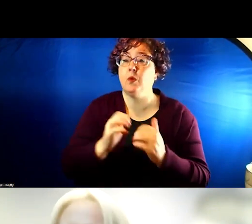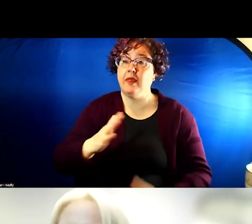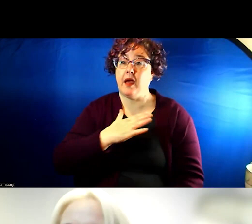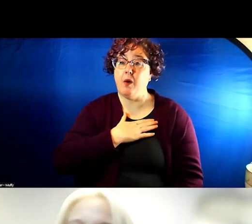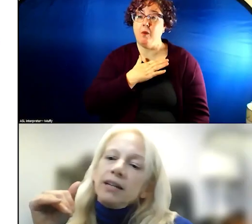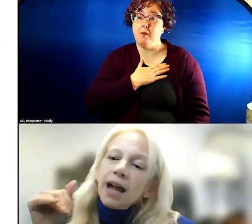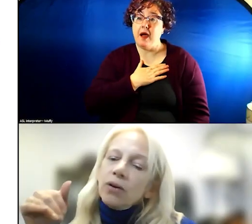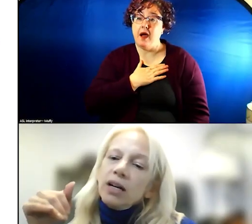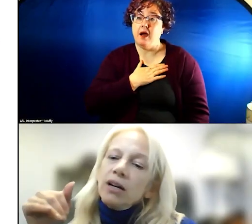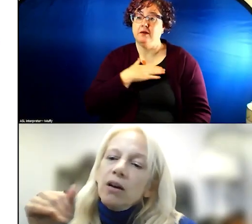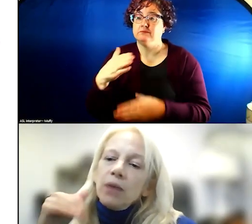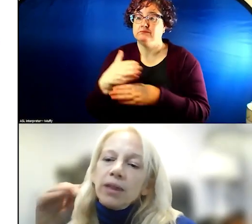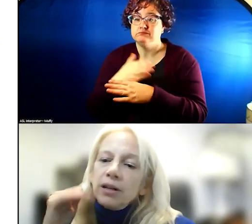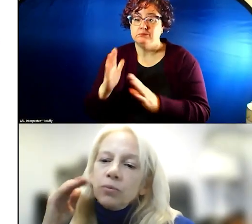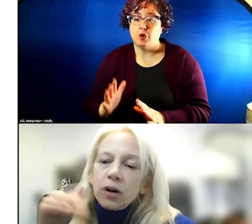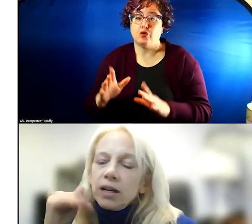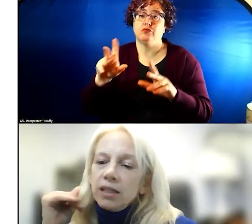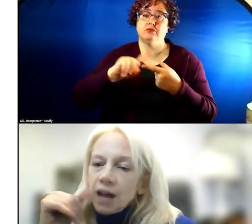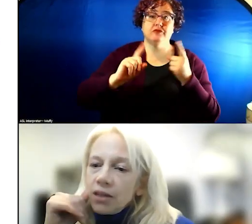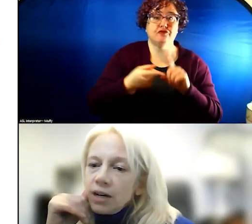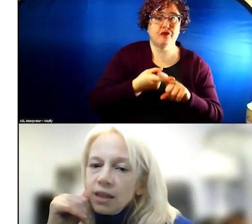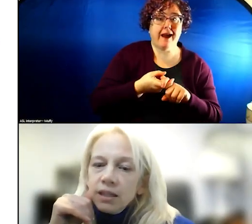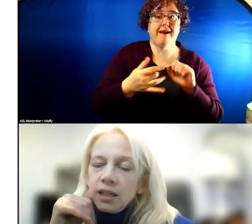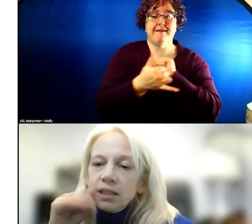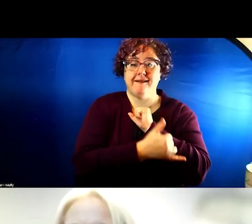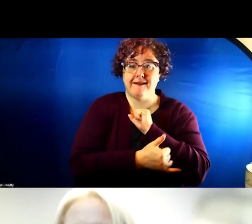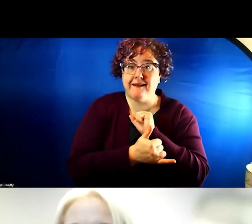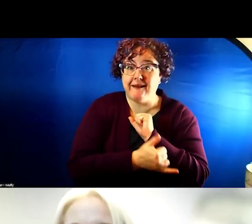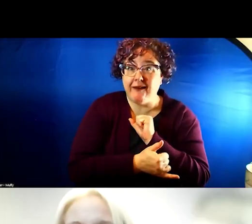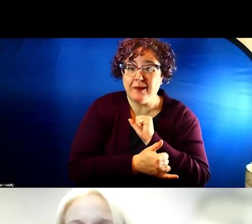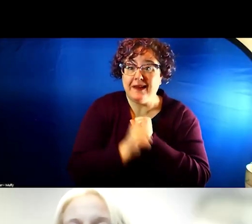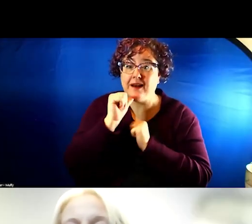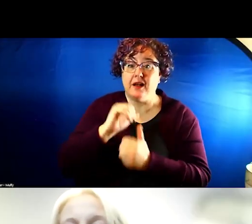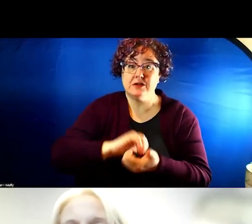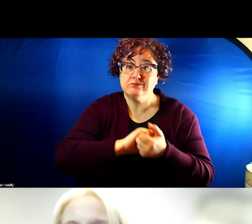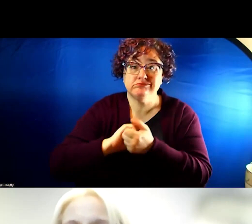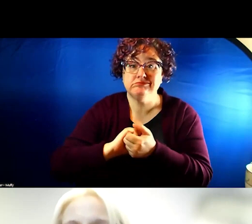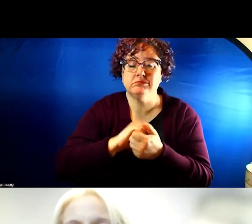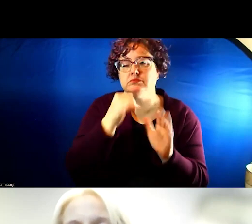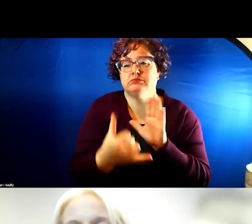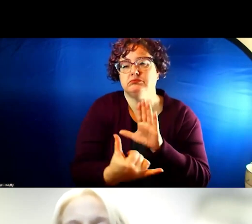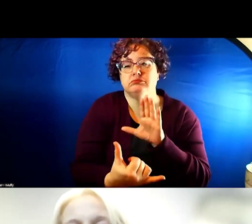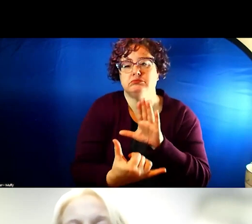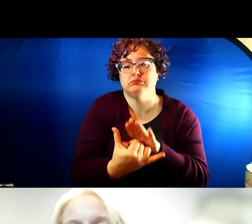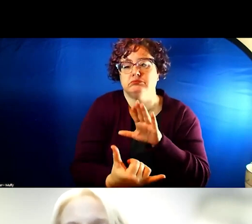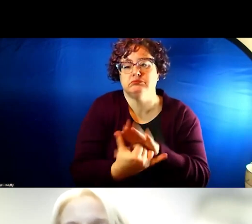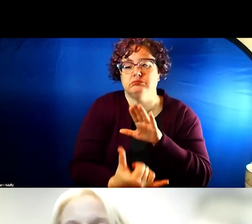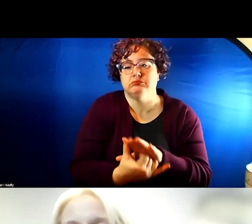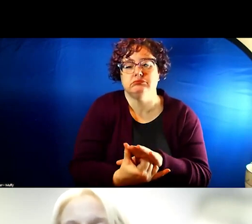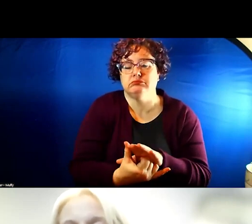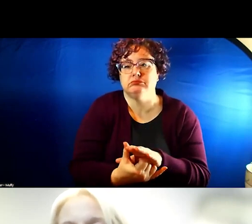AND FRIENDS IN THE COUNTY, IT IS NOT POSSIBLE.